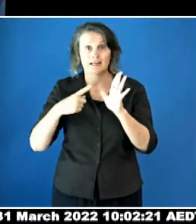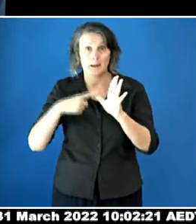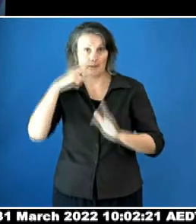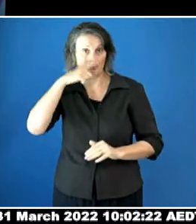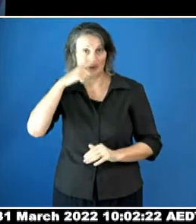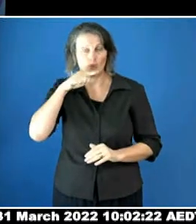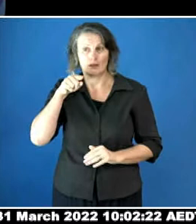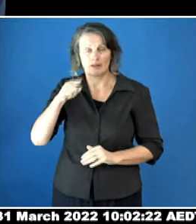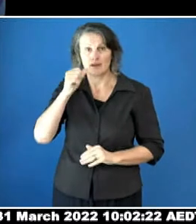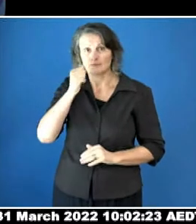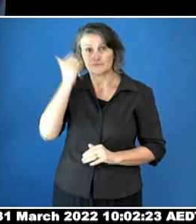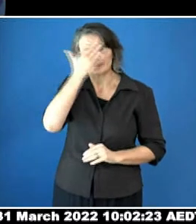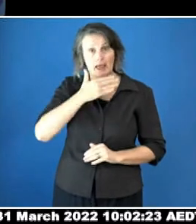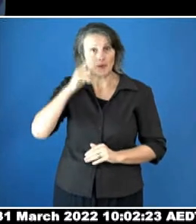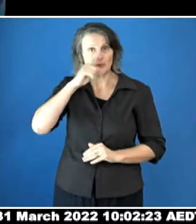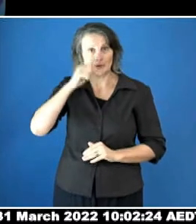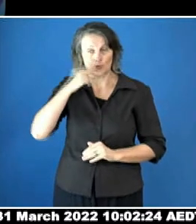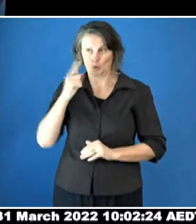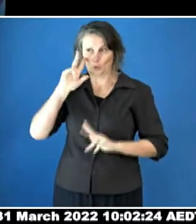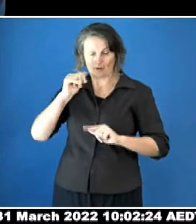Nipaluna, the city of Hobart, is now located.